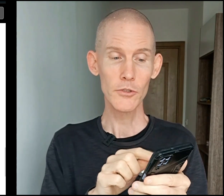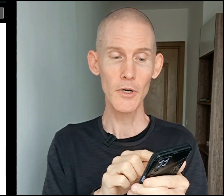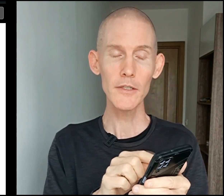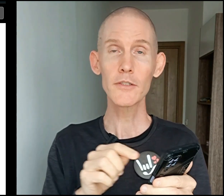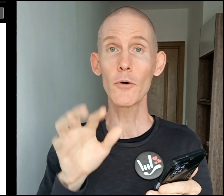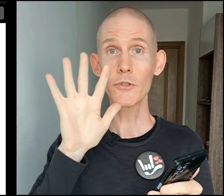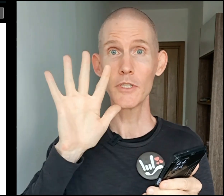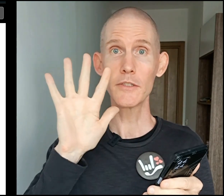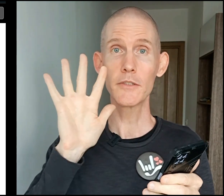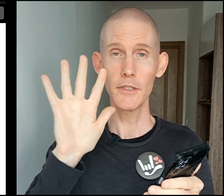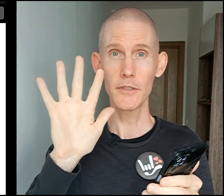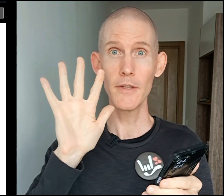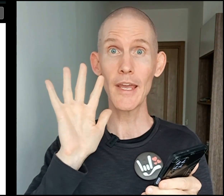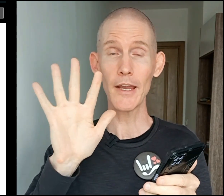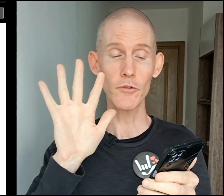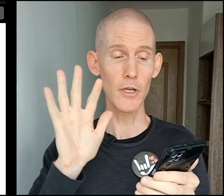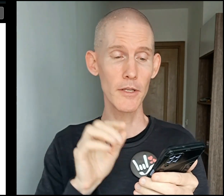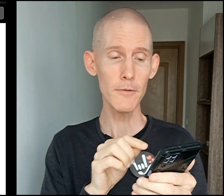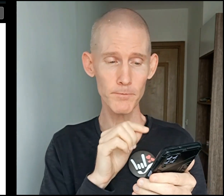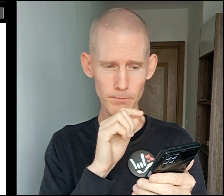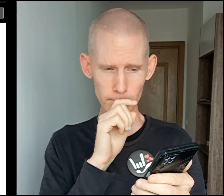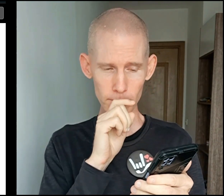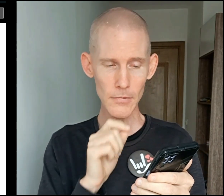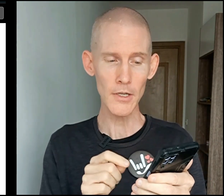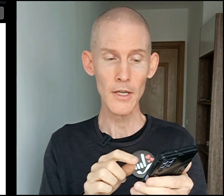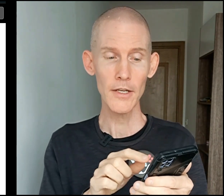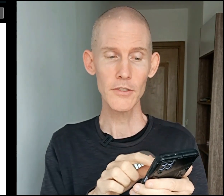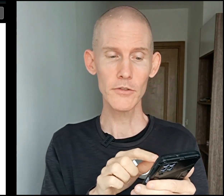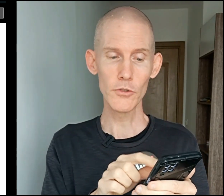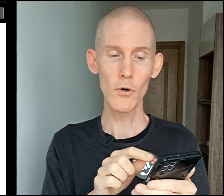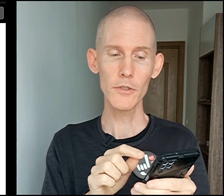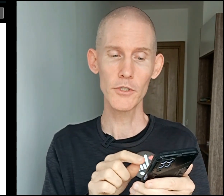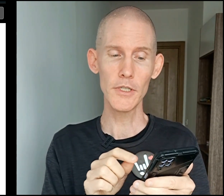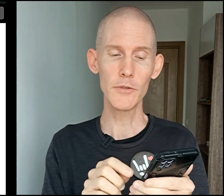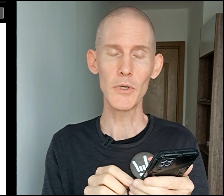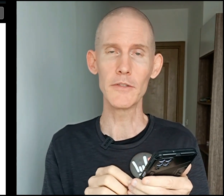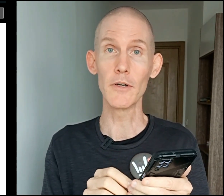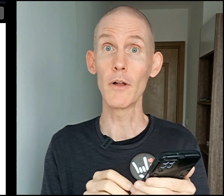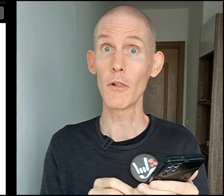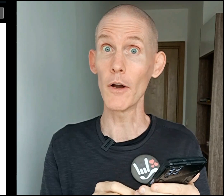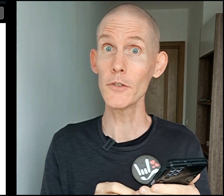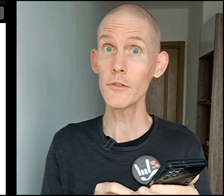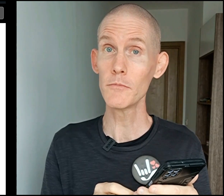so in ASL, see the hand right there it says your cheese pizza large?